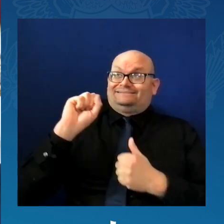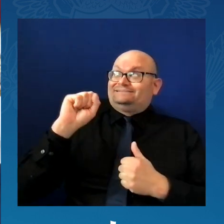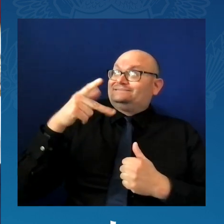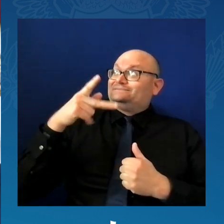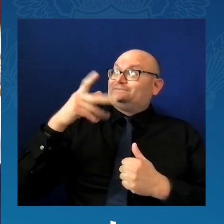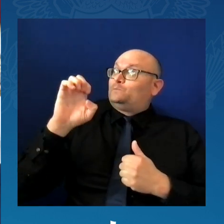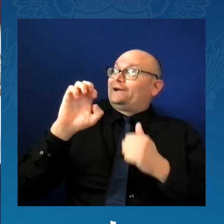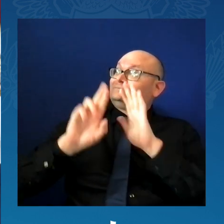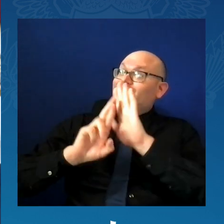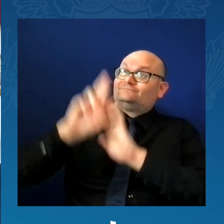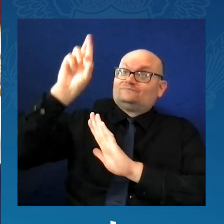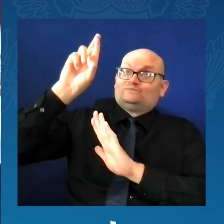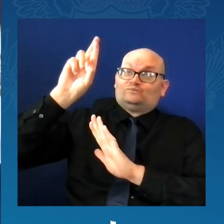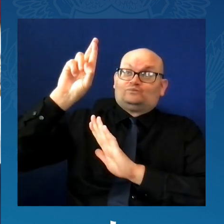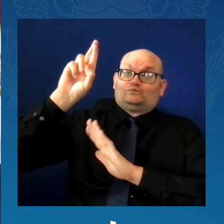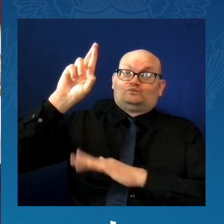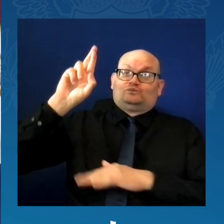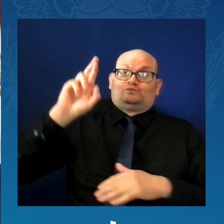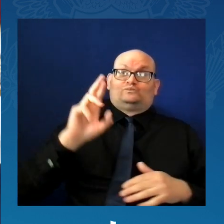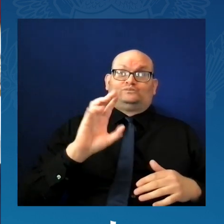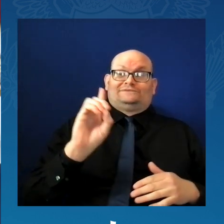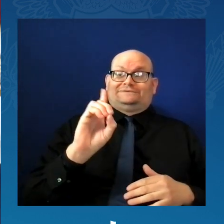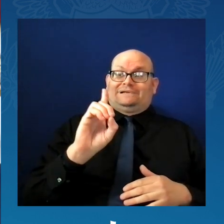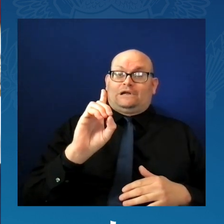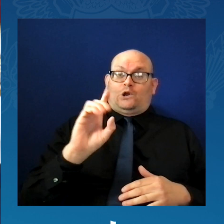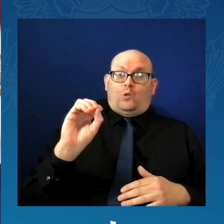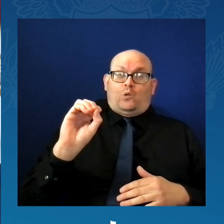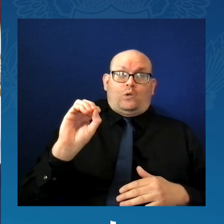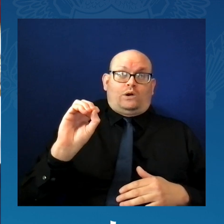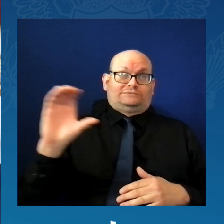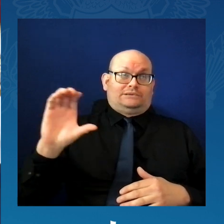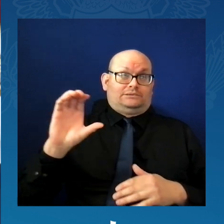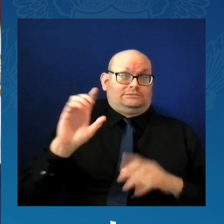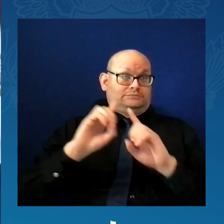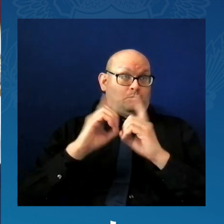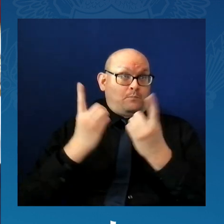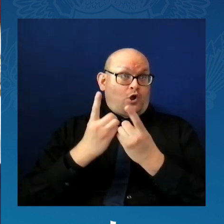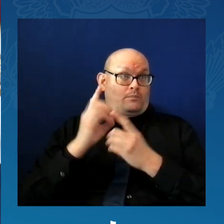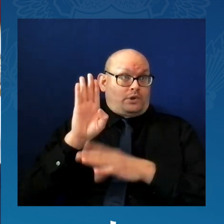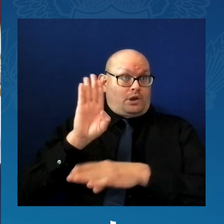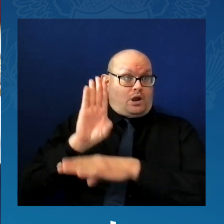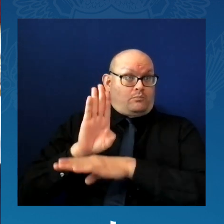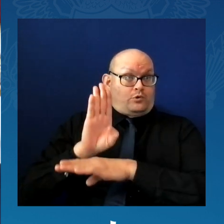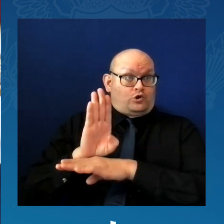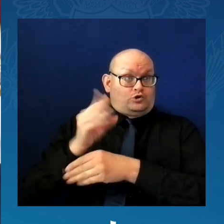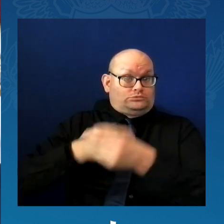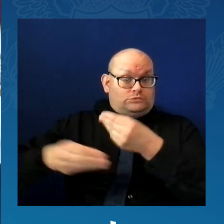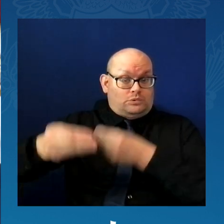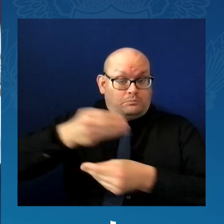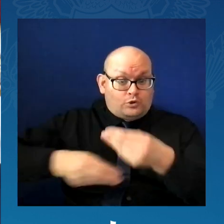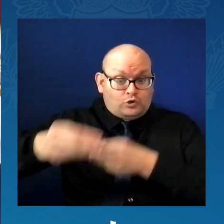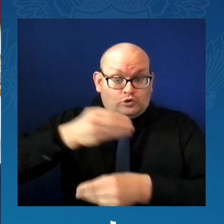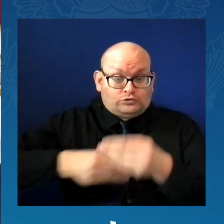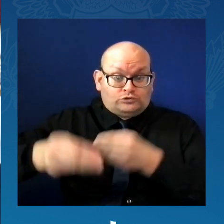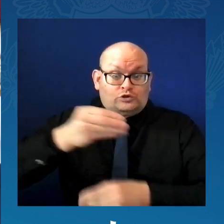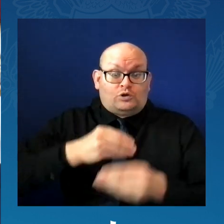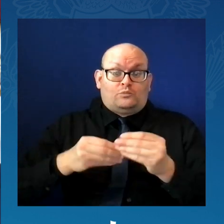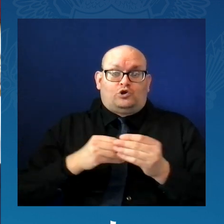to continue to lead our joint symposiums, which we've actually had three over the last year. And the last one in June 2022